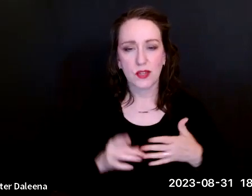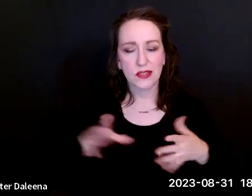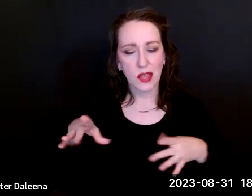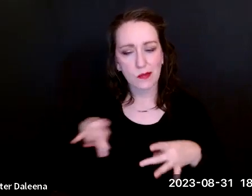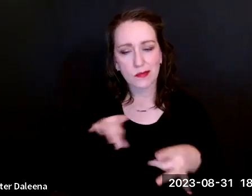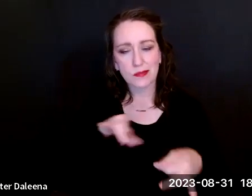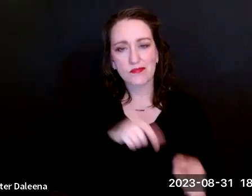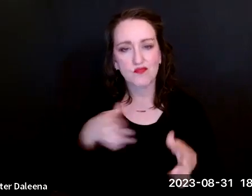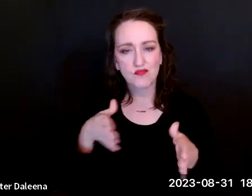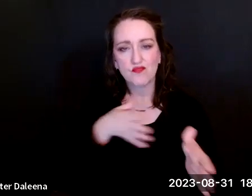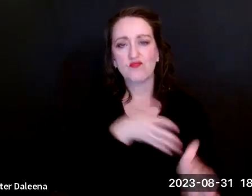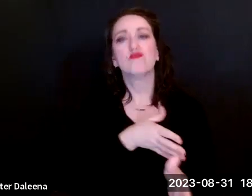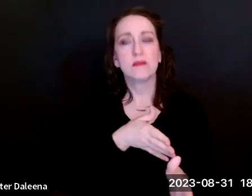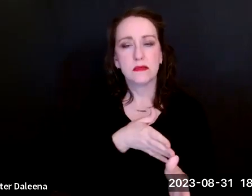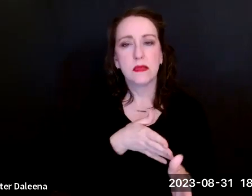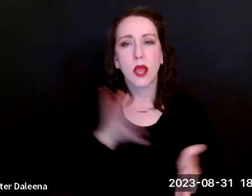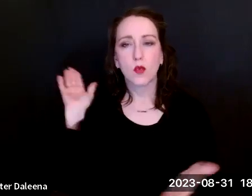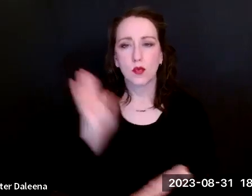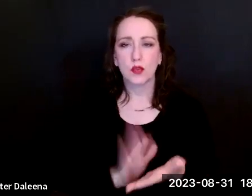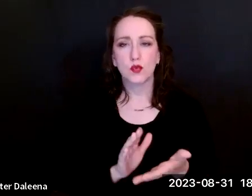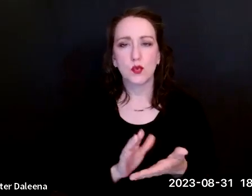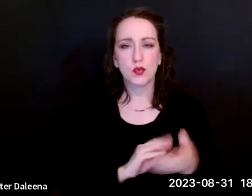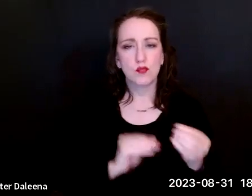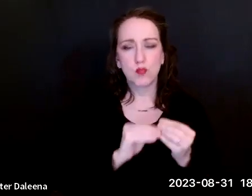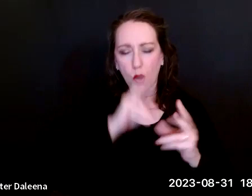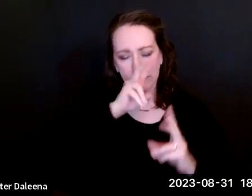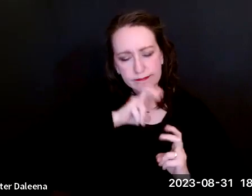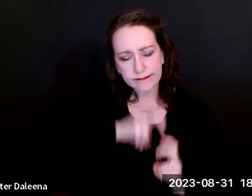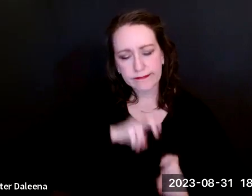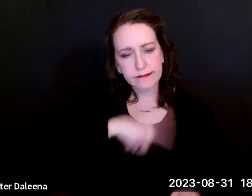process and reduce the additional scrutiny applicants from these institutions undergo